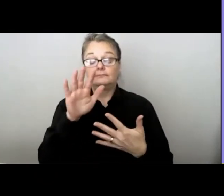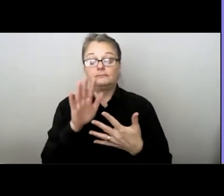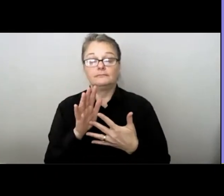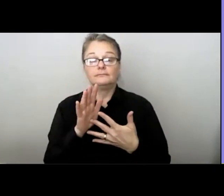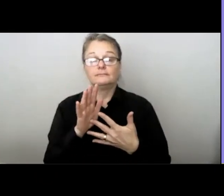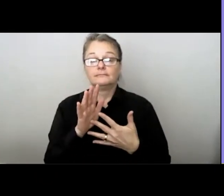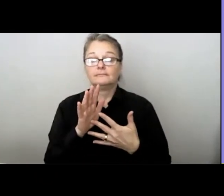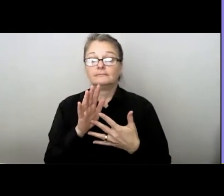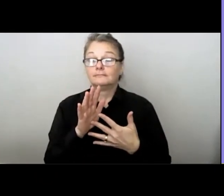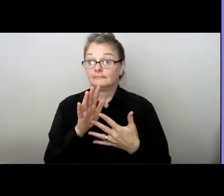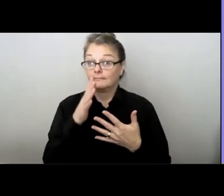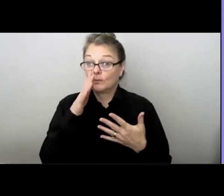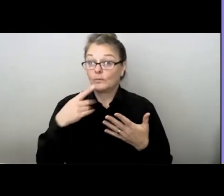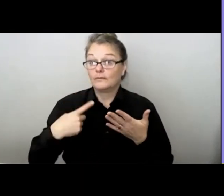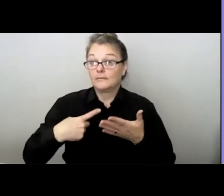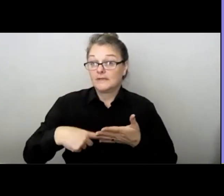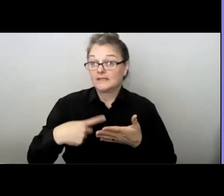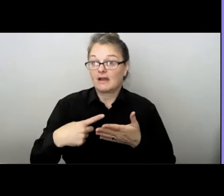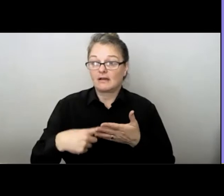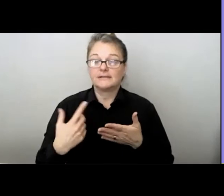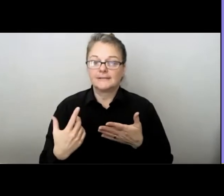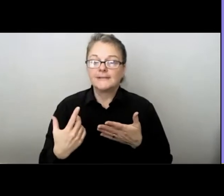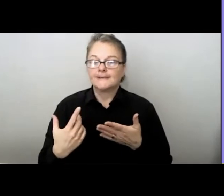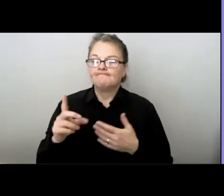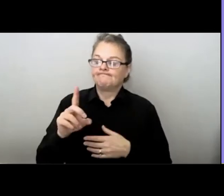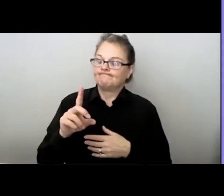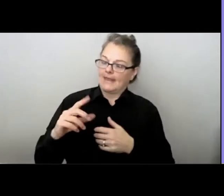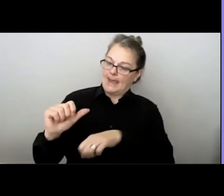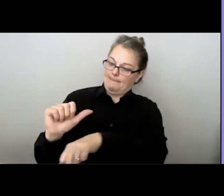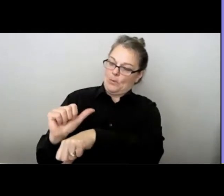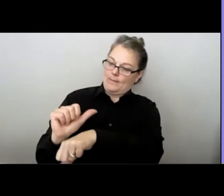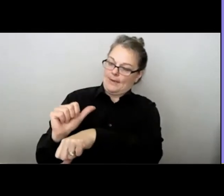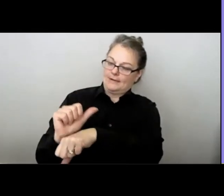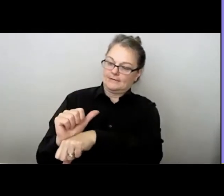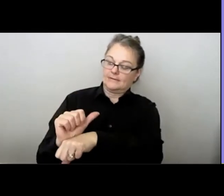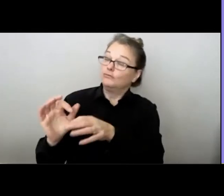THEN WE'RE GOING TO TALK ABOUT LAWS ABOUT DISABILITY AND EMPLOYMENT.